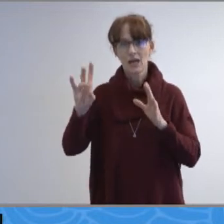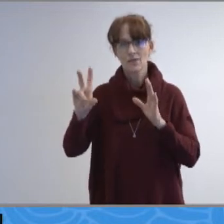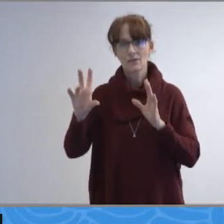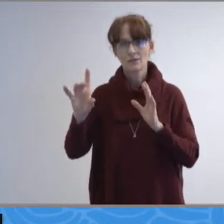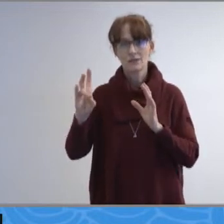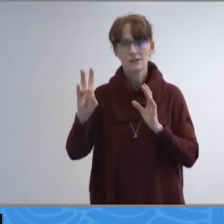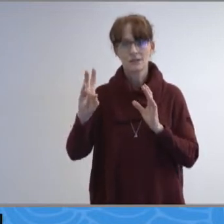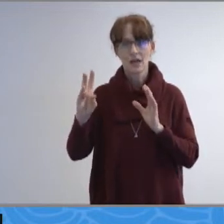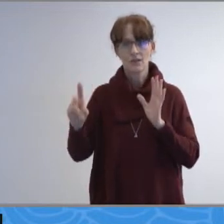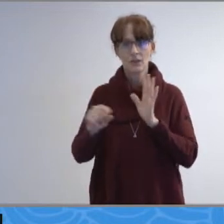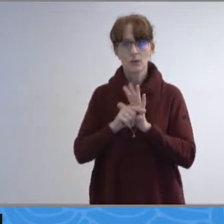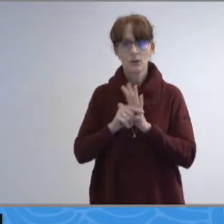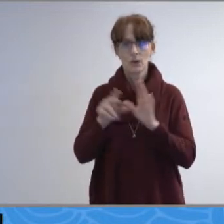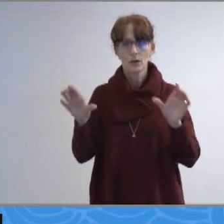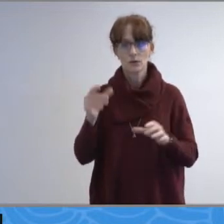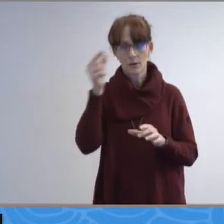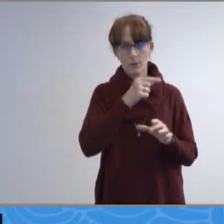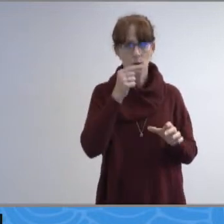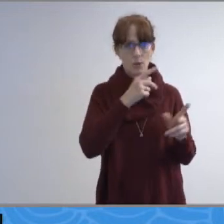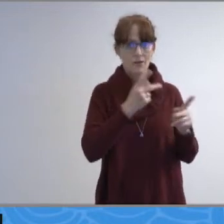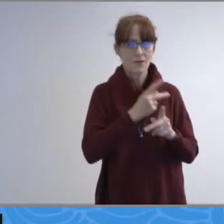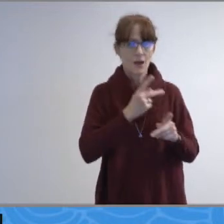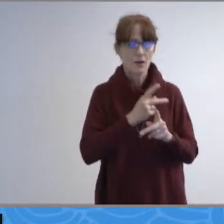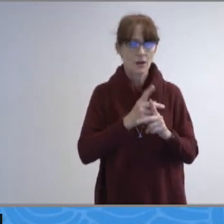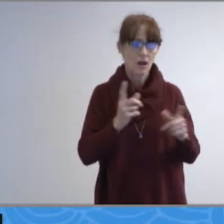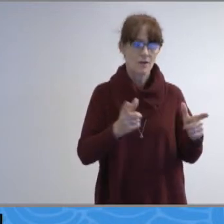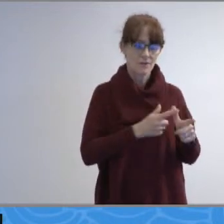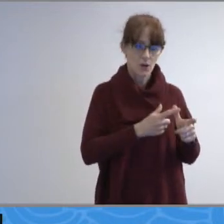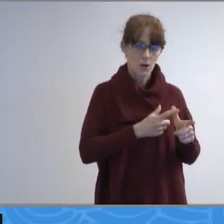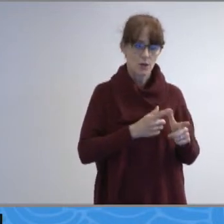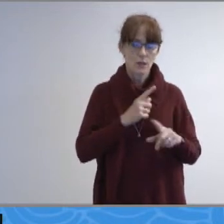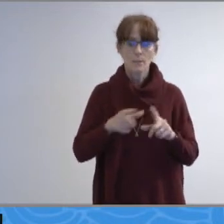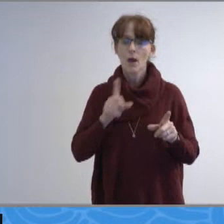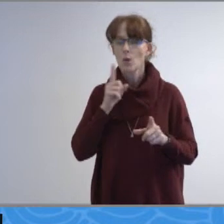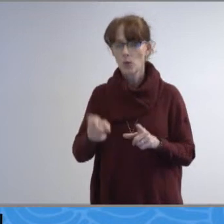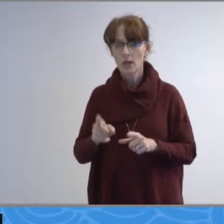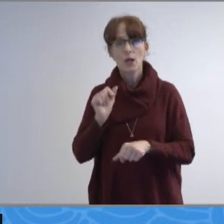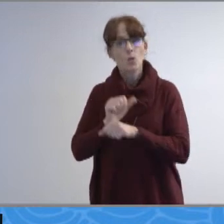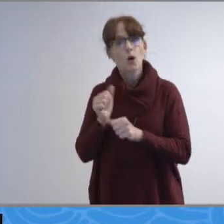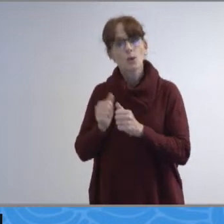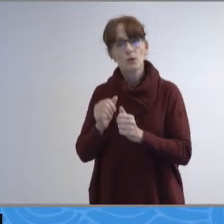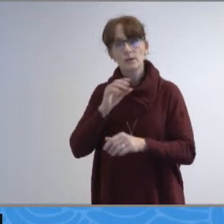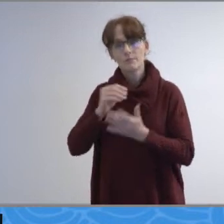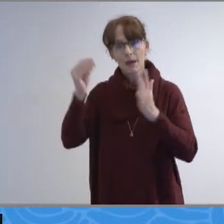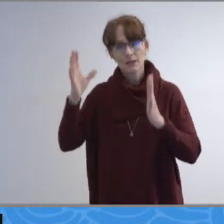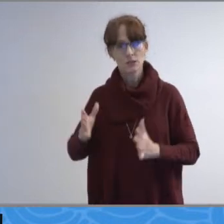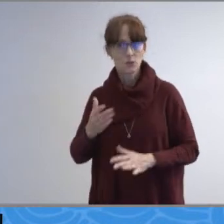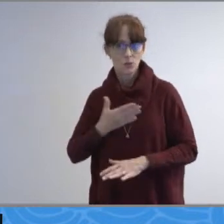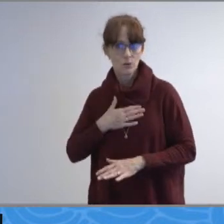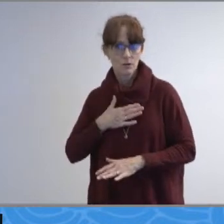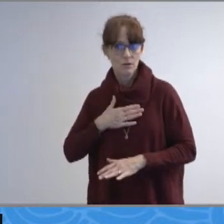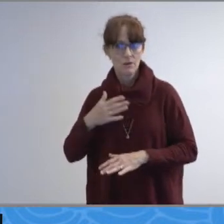So I'm going to have to do some Googling and figure it out first. But I really am going to work with my student and support her with her homework